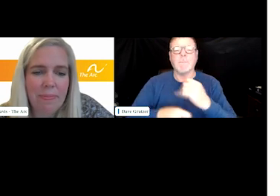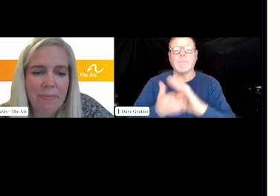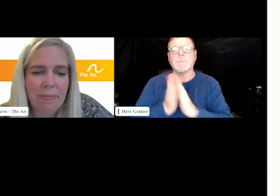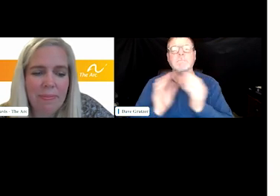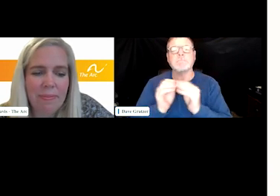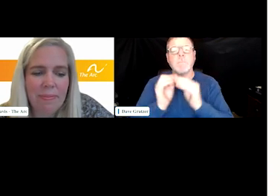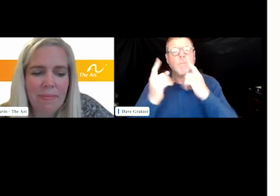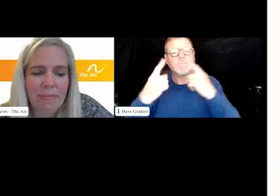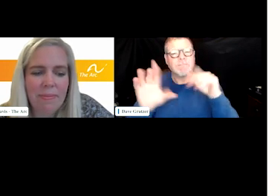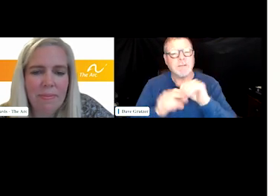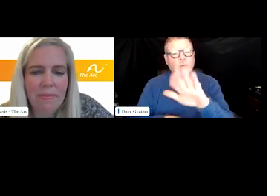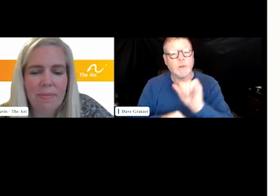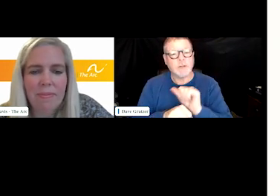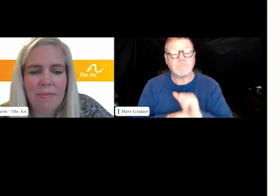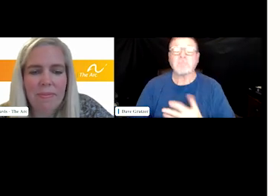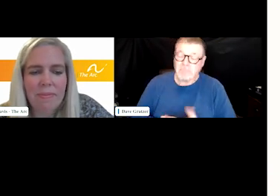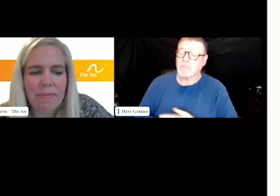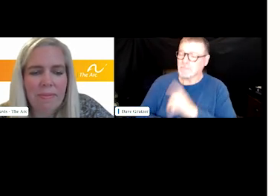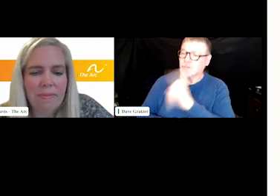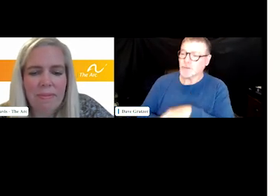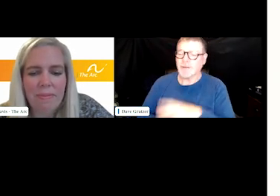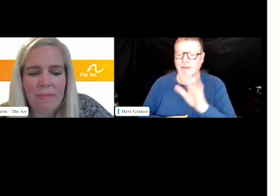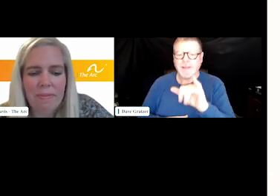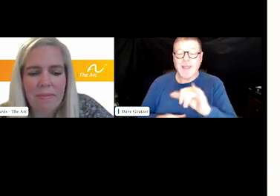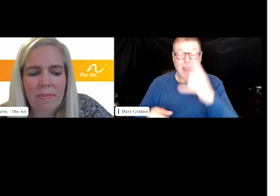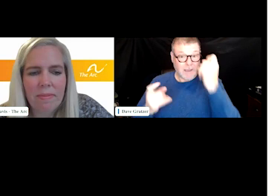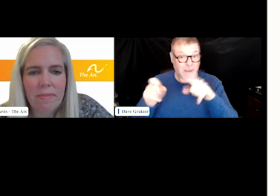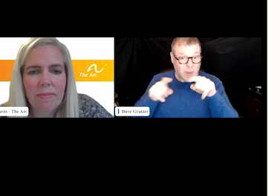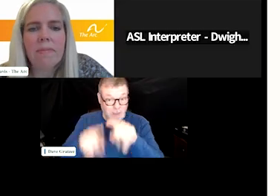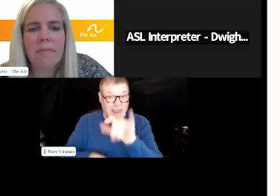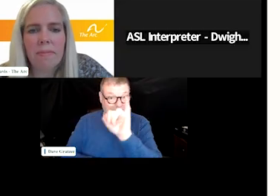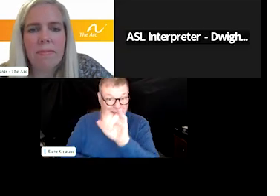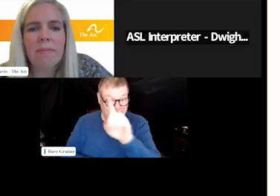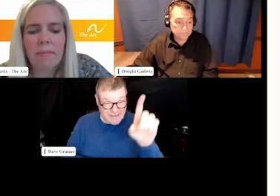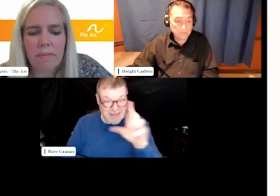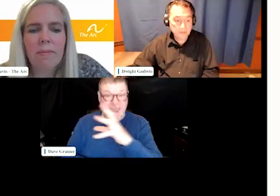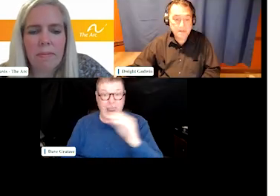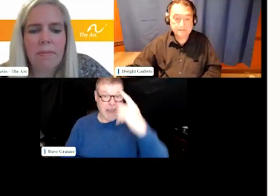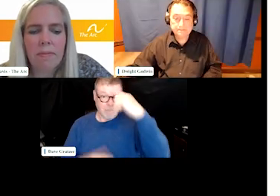[Jordan] Yeah. So, being co-occurring with IDD and mental health,